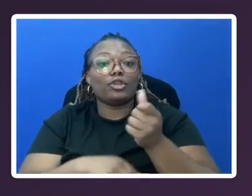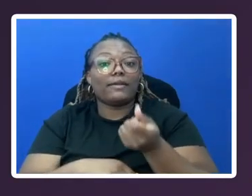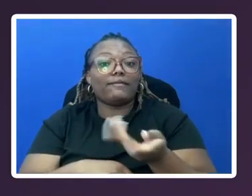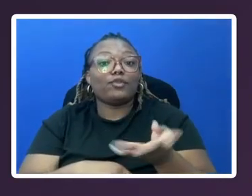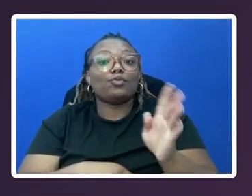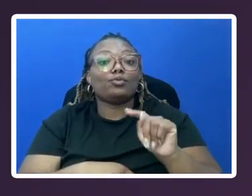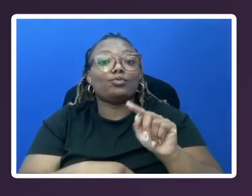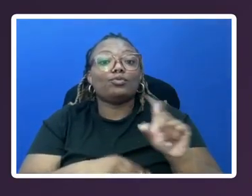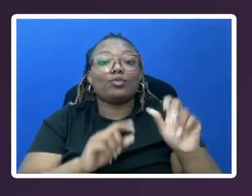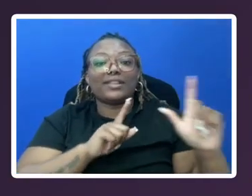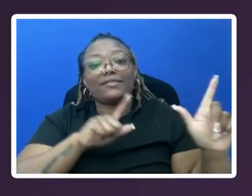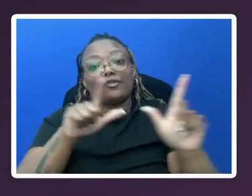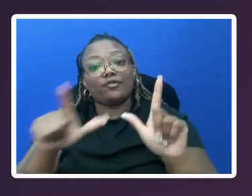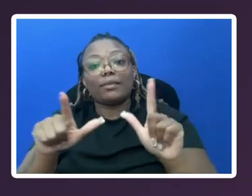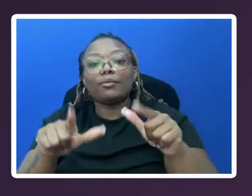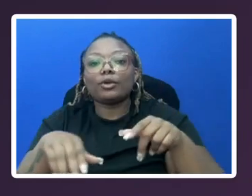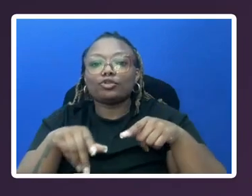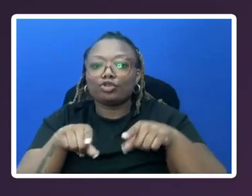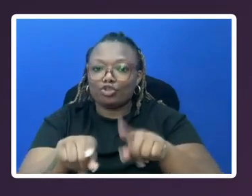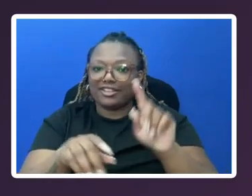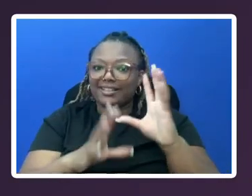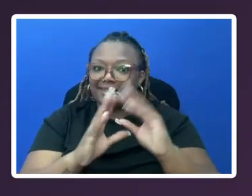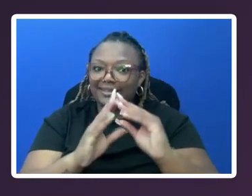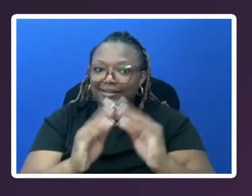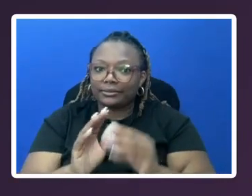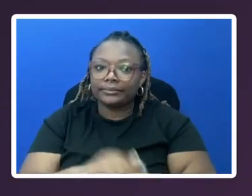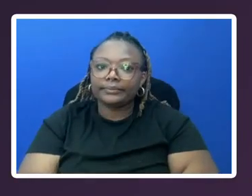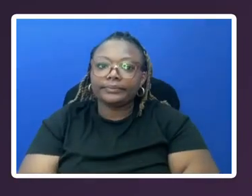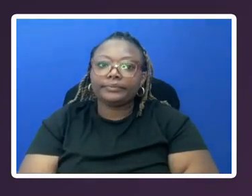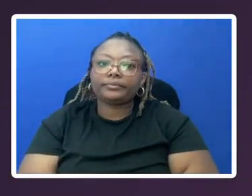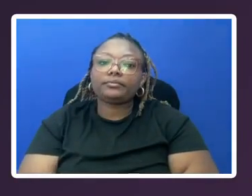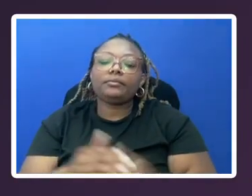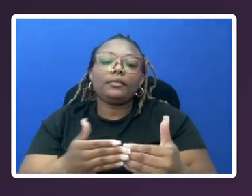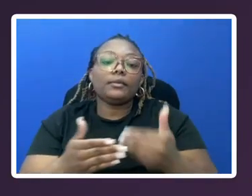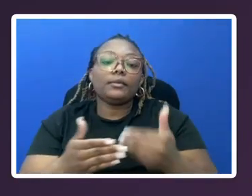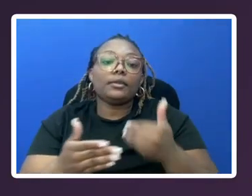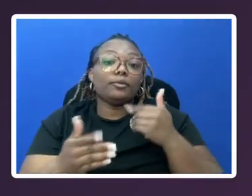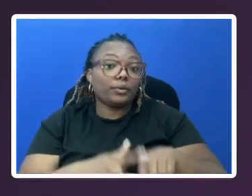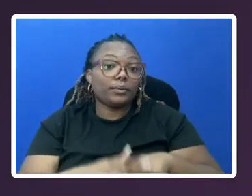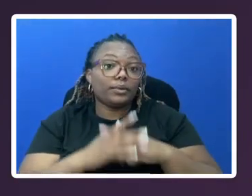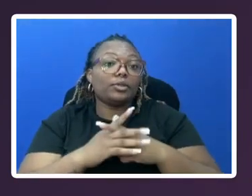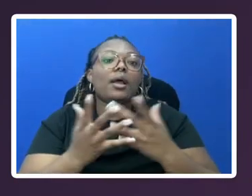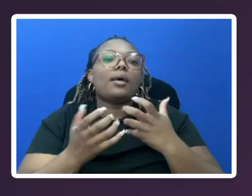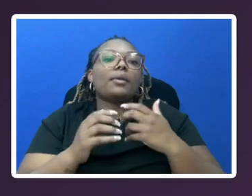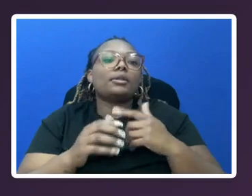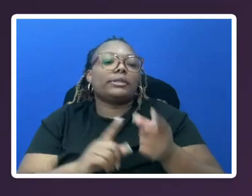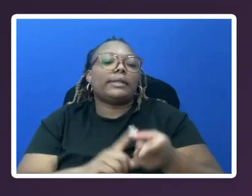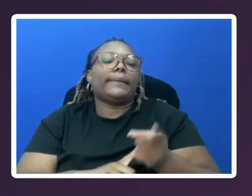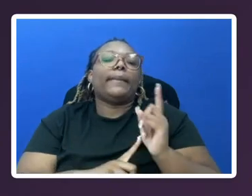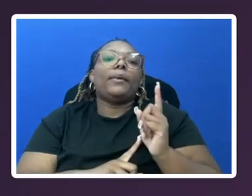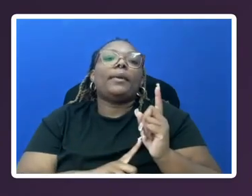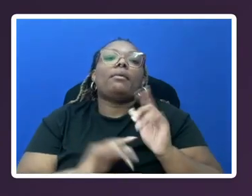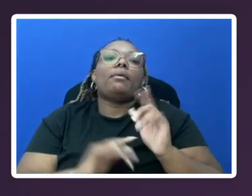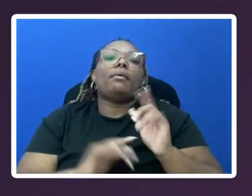session. But before we jump in, I'd like to take a moment to introduce myself. My